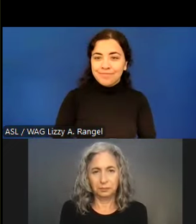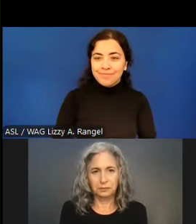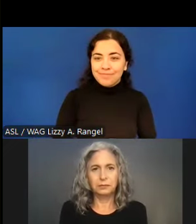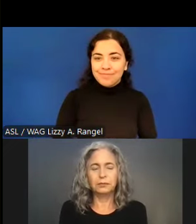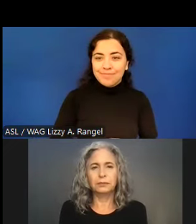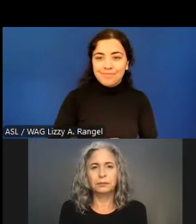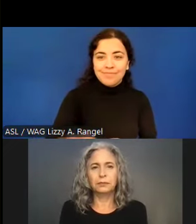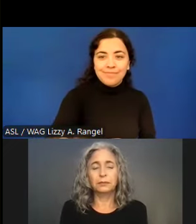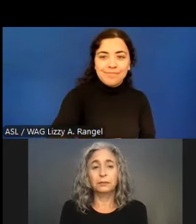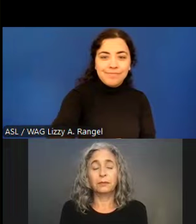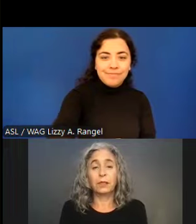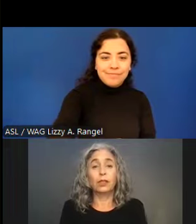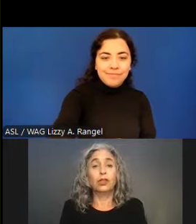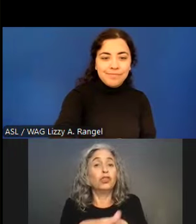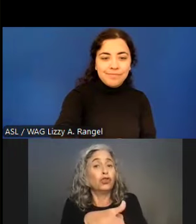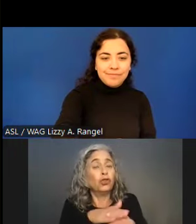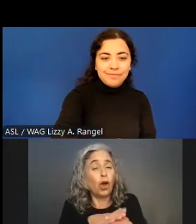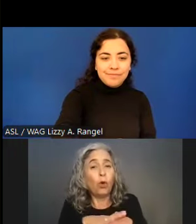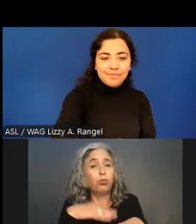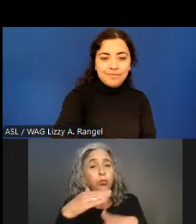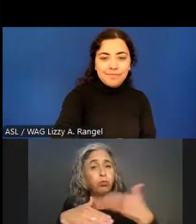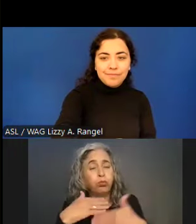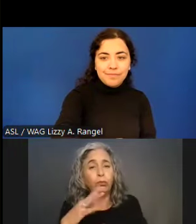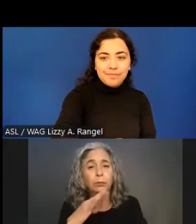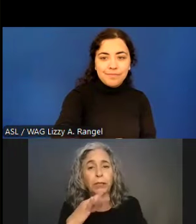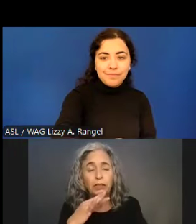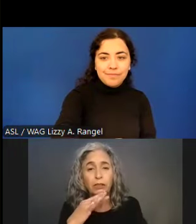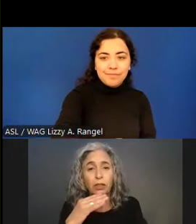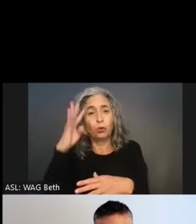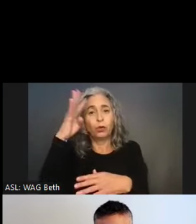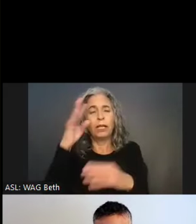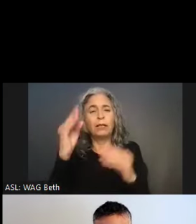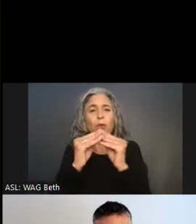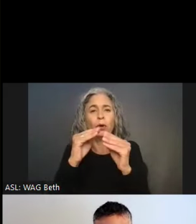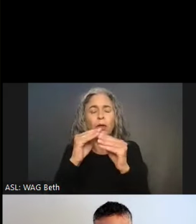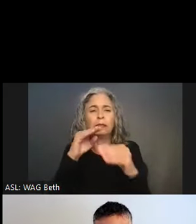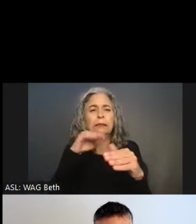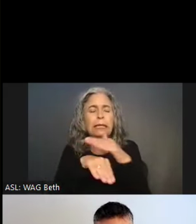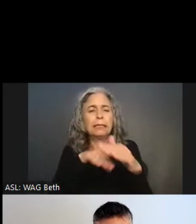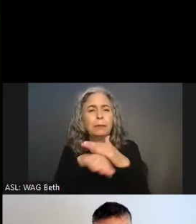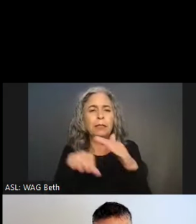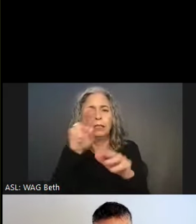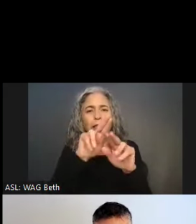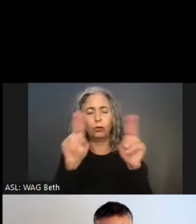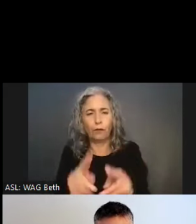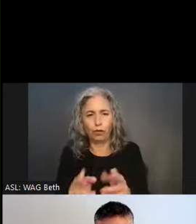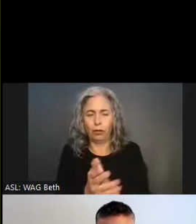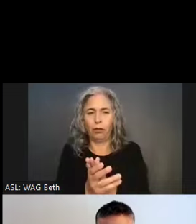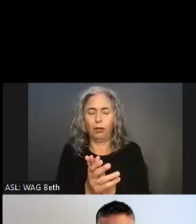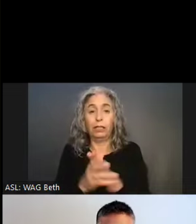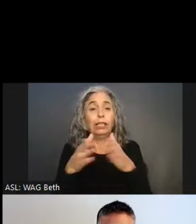Slowing your pace of speech creates more universal accessibility. In general, you'll want to speak at